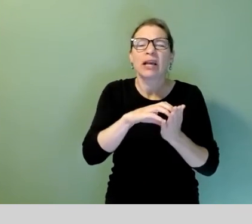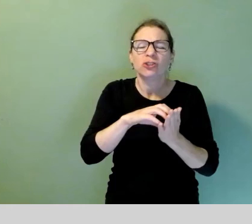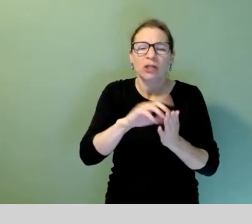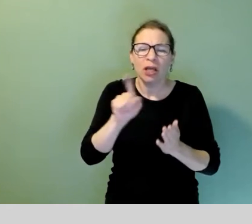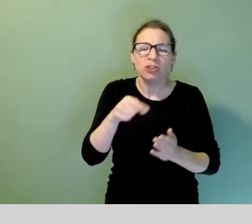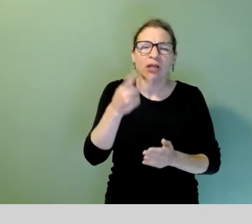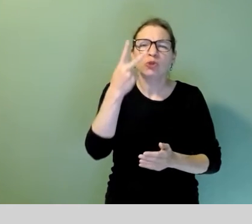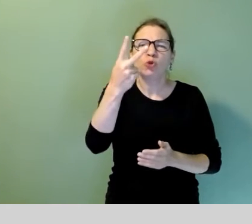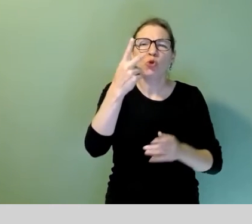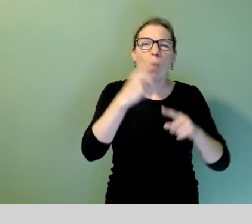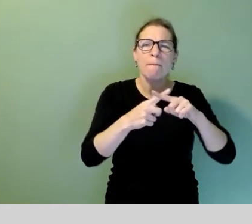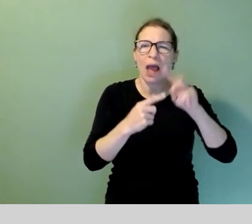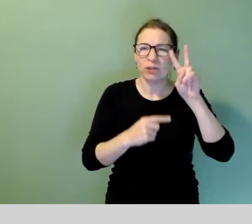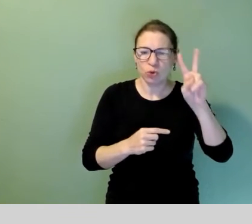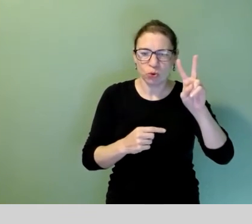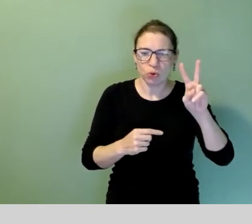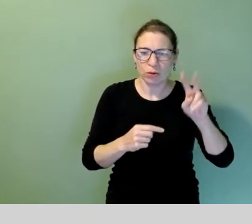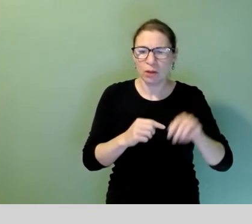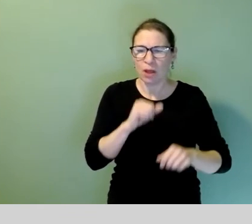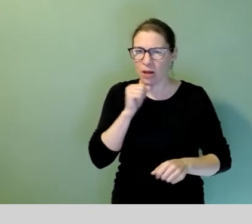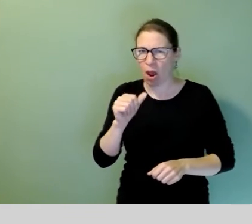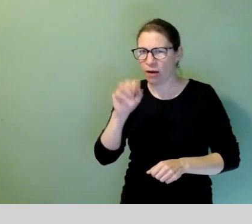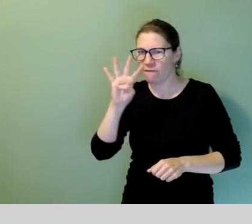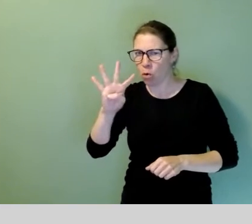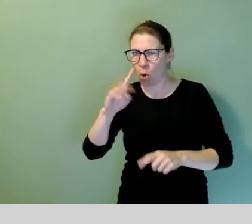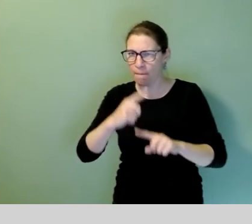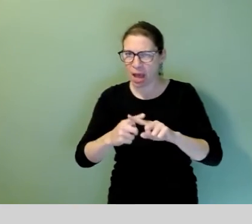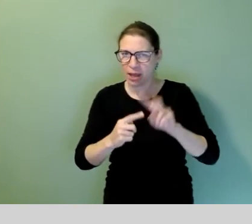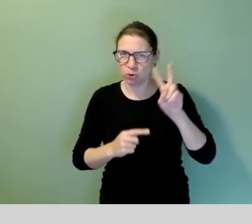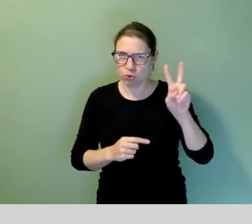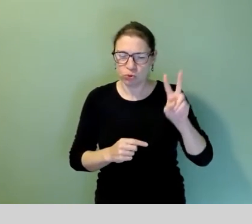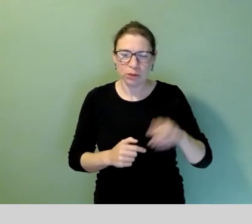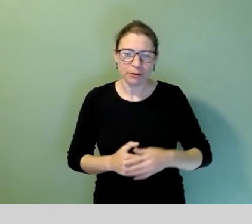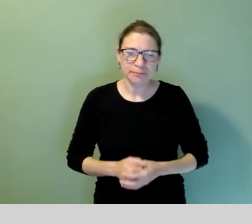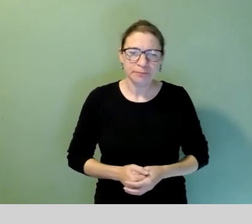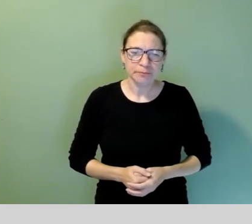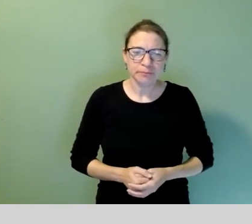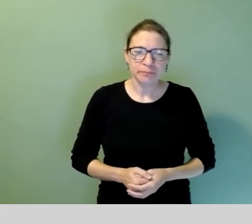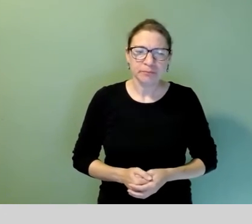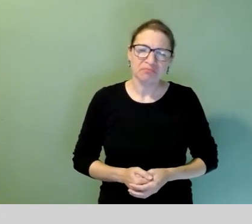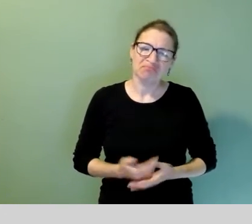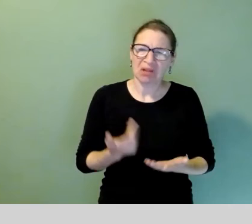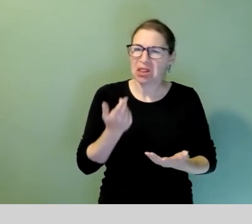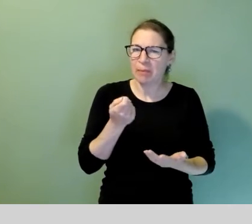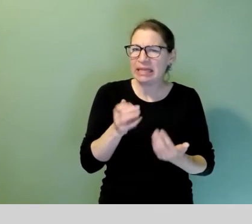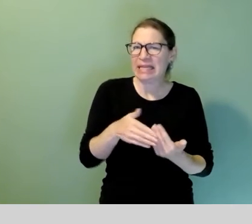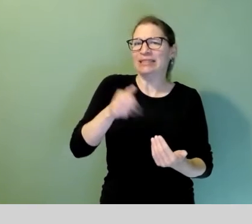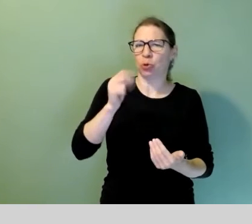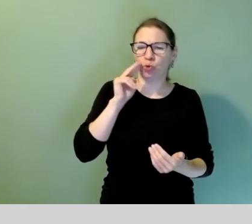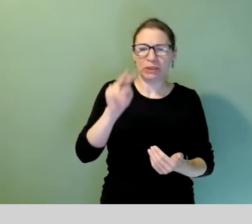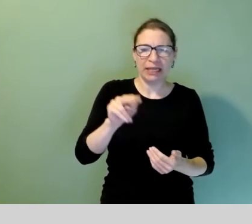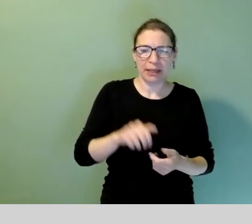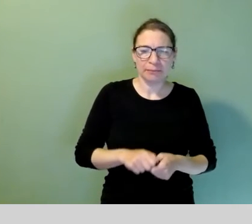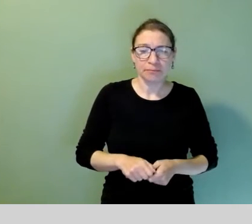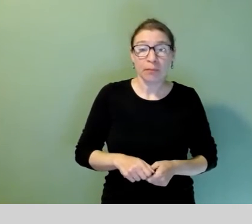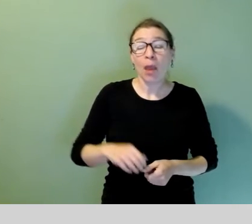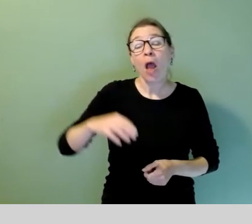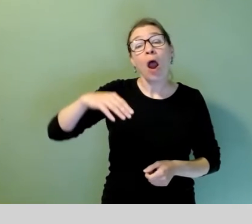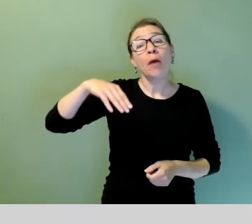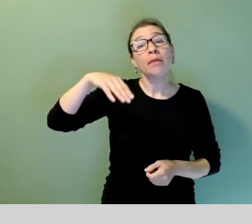So just two by two, instead of four, by two to make it more clear, you can also see how